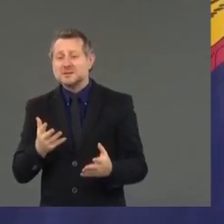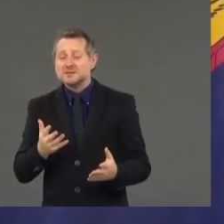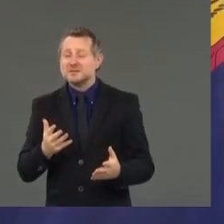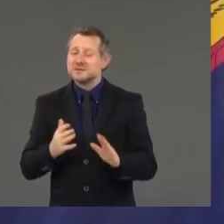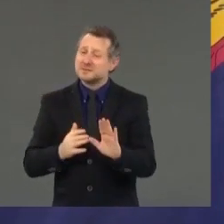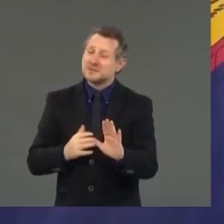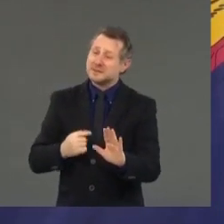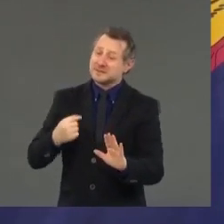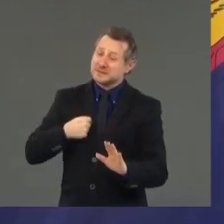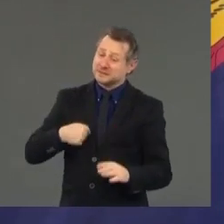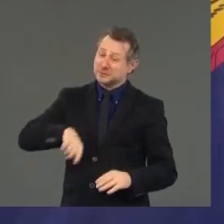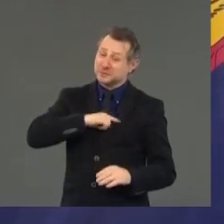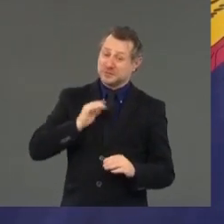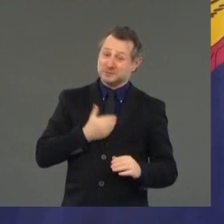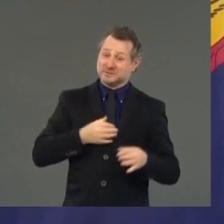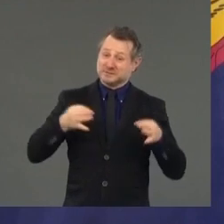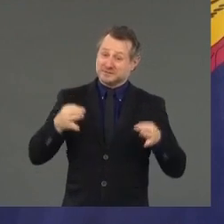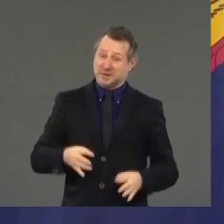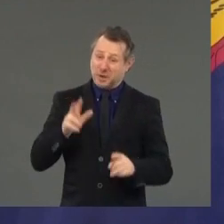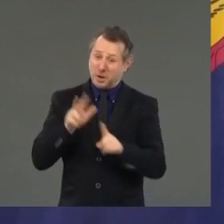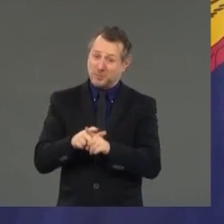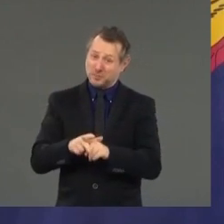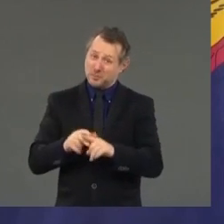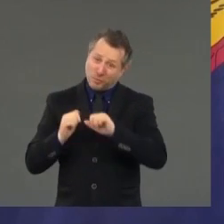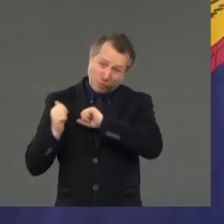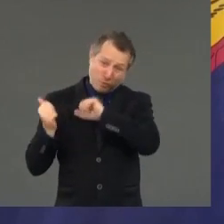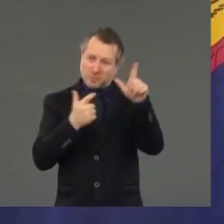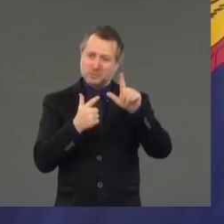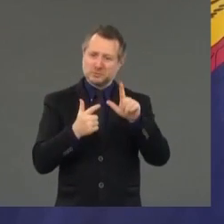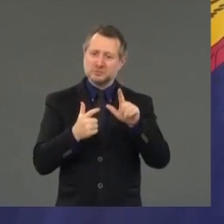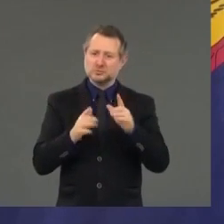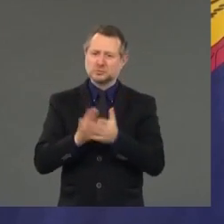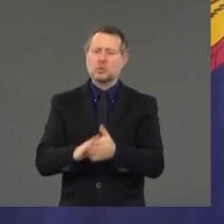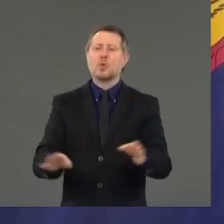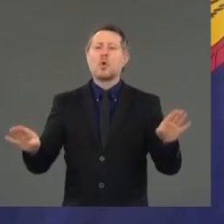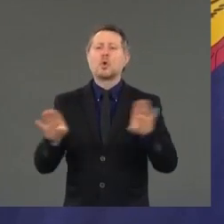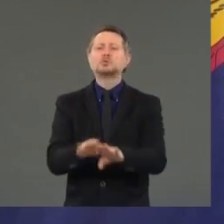STATE. I CLOSED DOWN -- THIS IS A